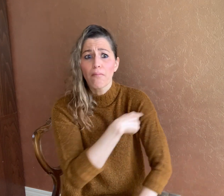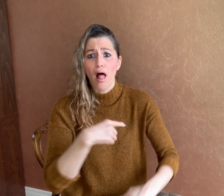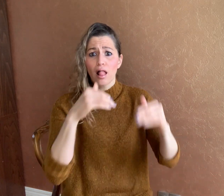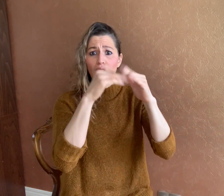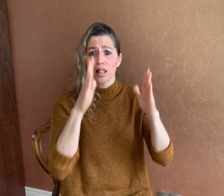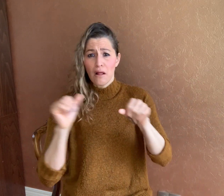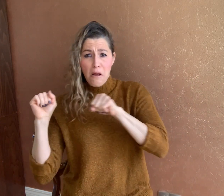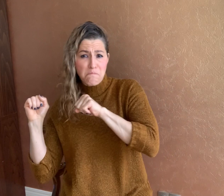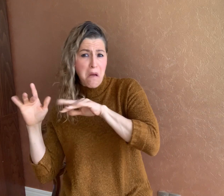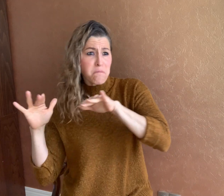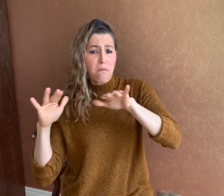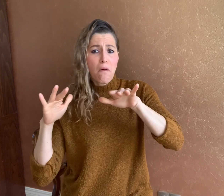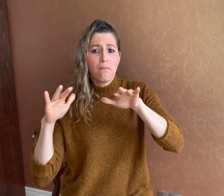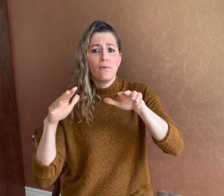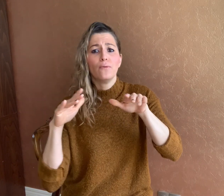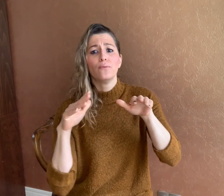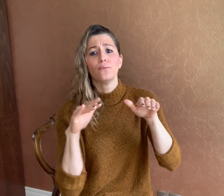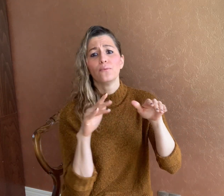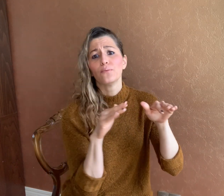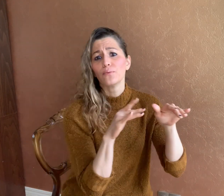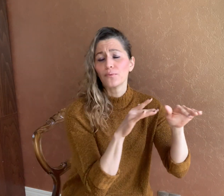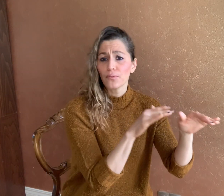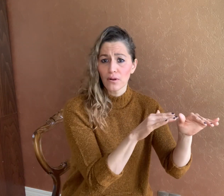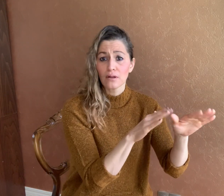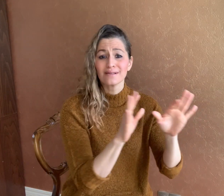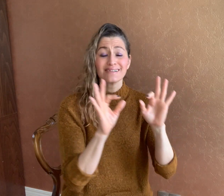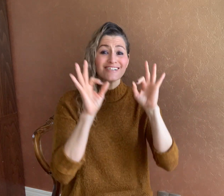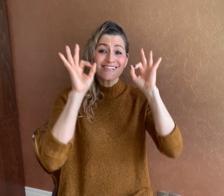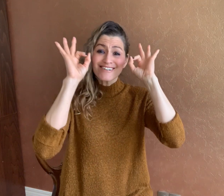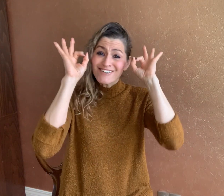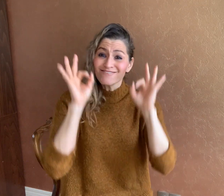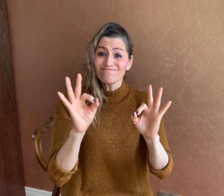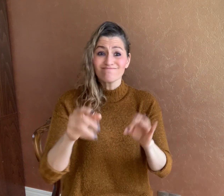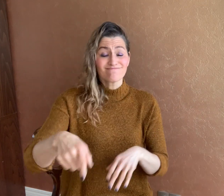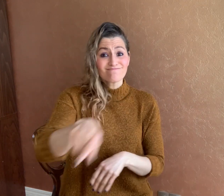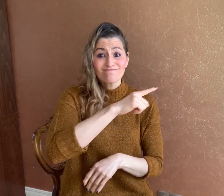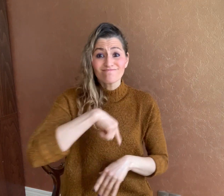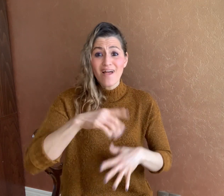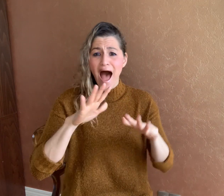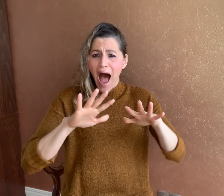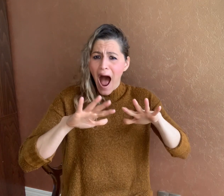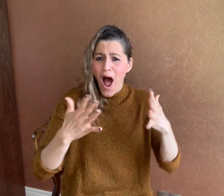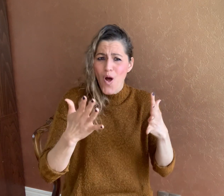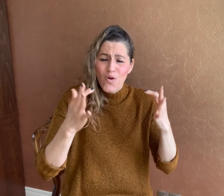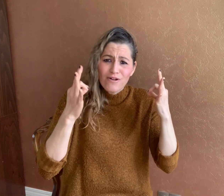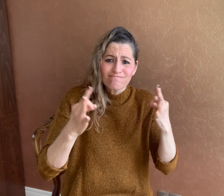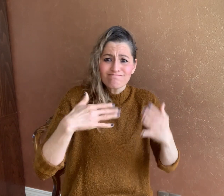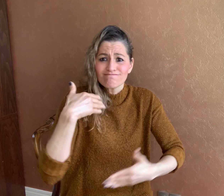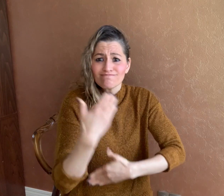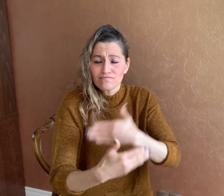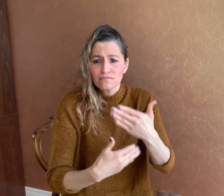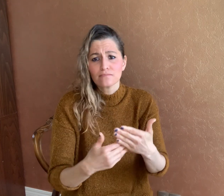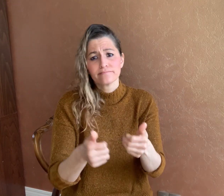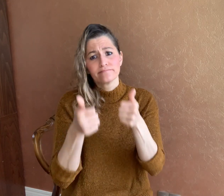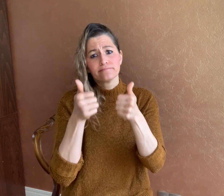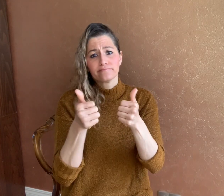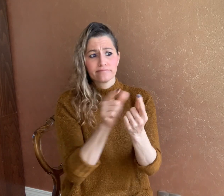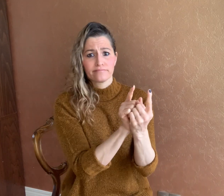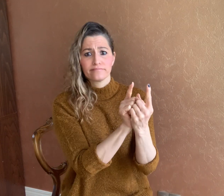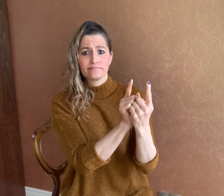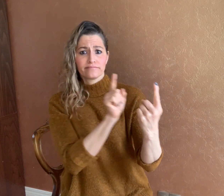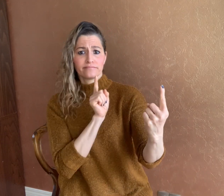on the health care system. Best practices require maintaining